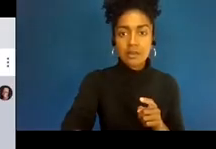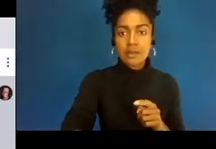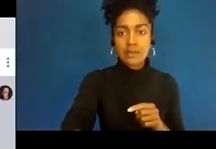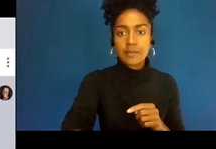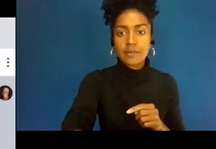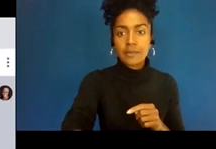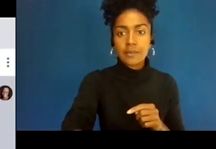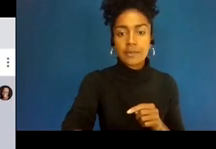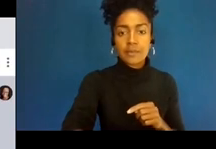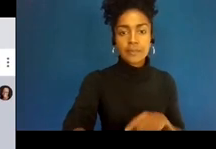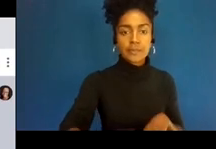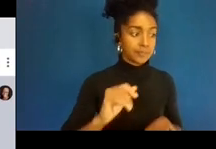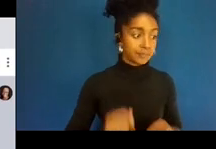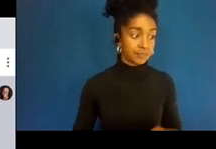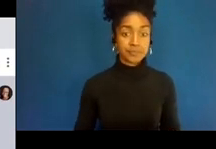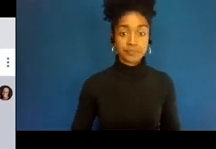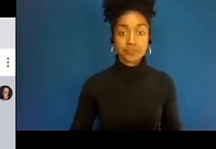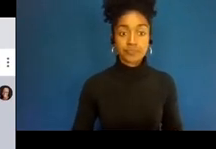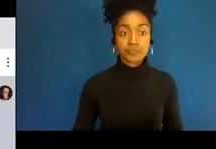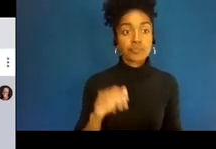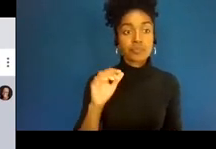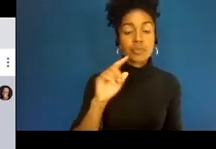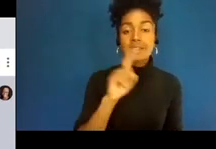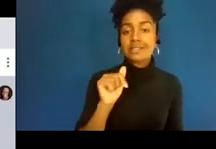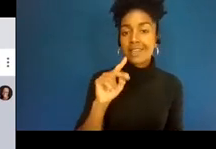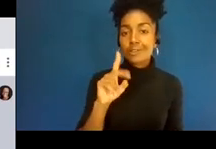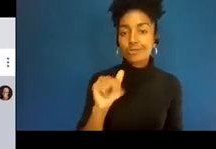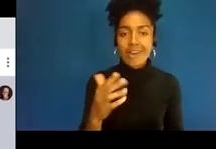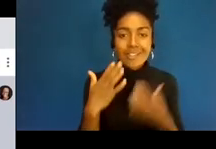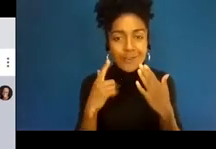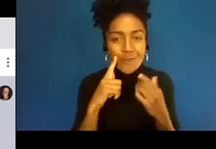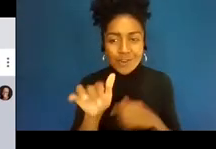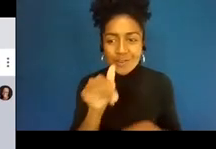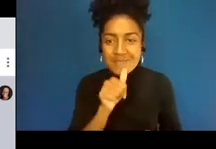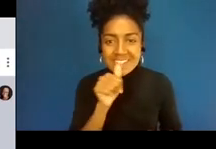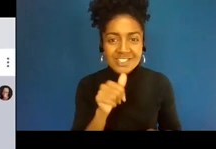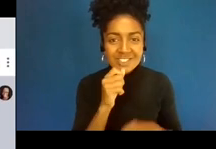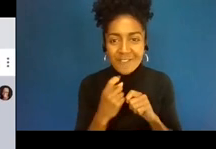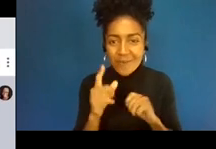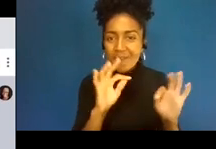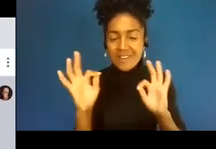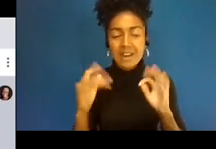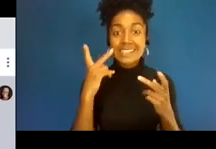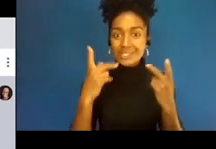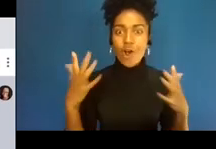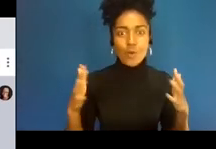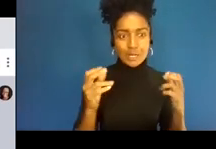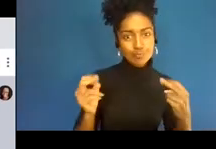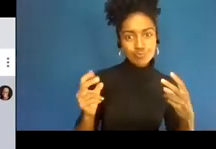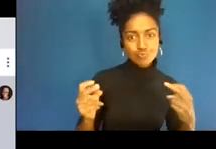[Zandra, returning from break] Thank you for your patience, everyone. I see you already beginning to post in our first Padlet.